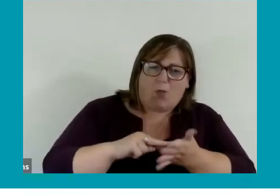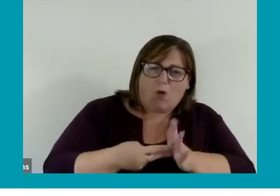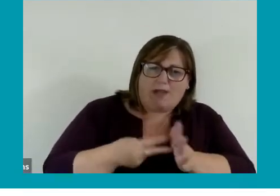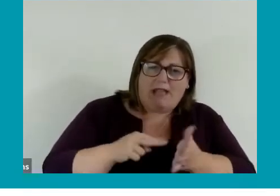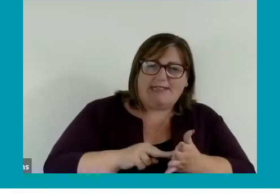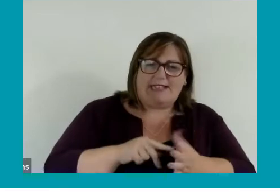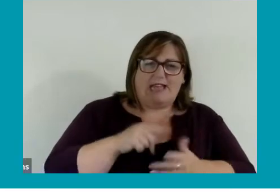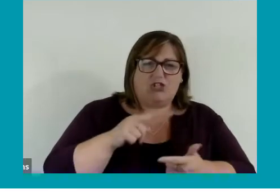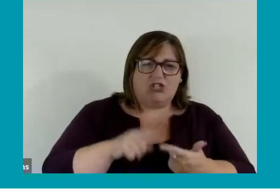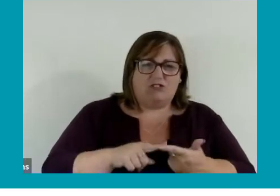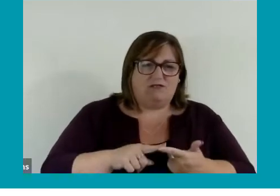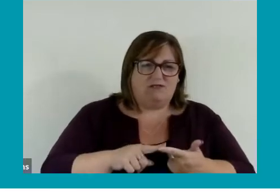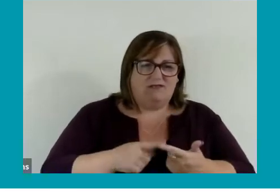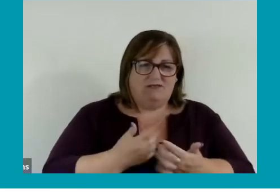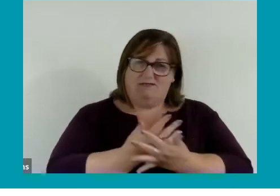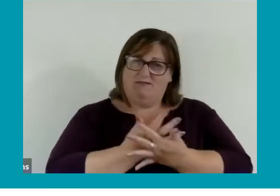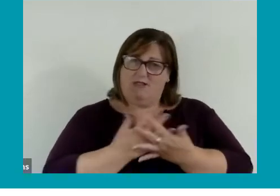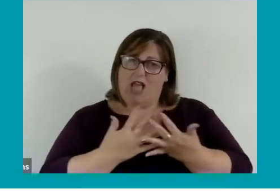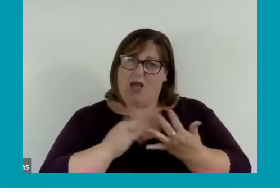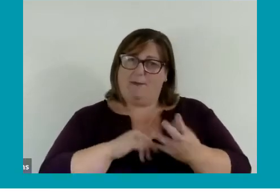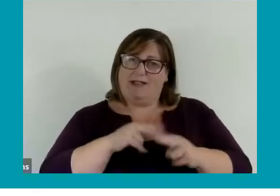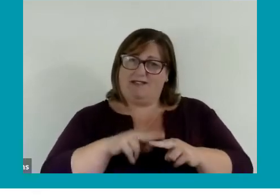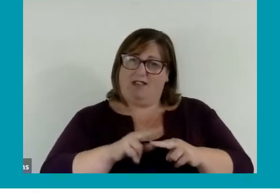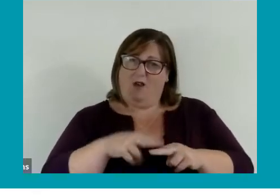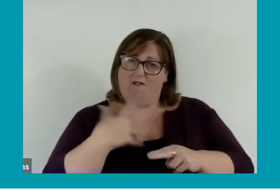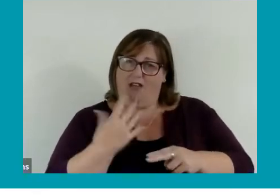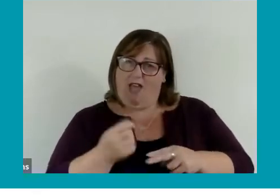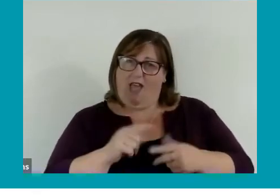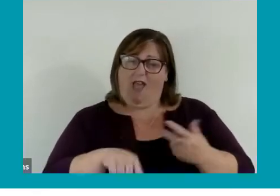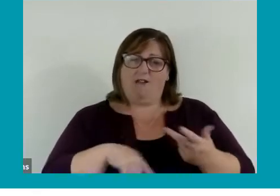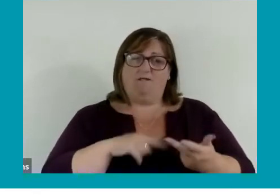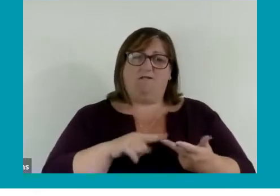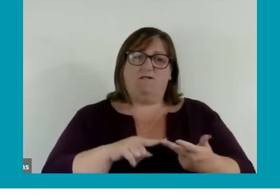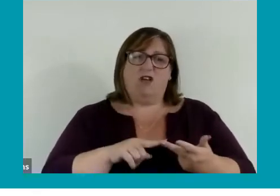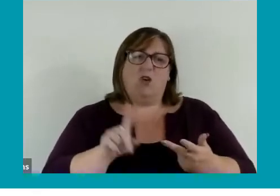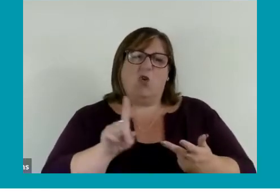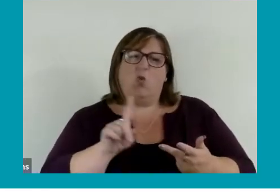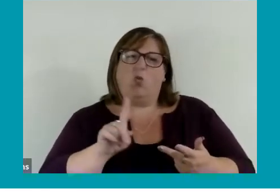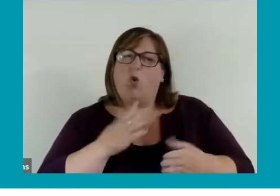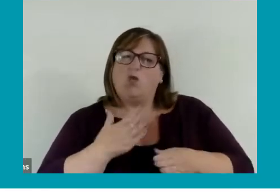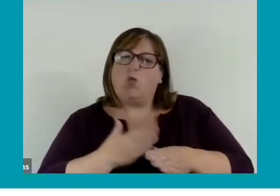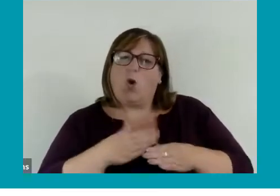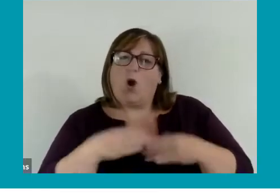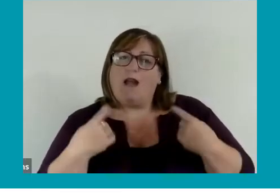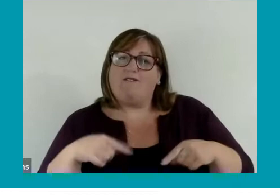also tell us about the type of roles that are available at the partnership sure okay yeah